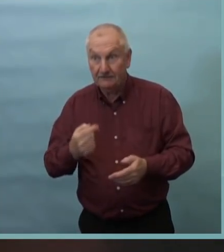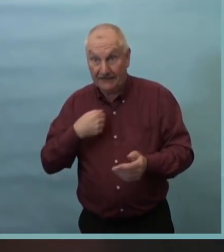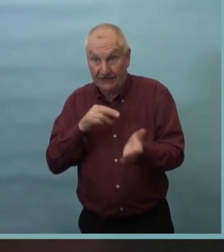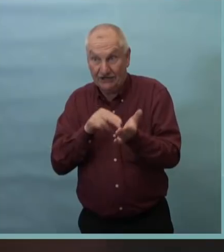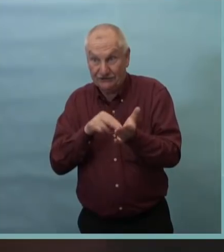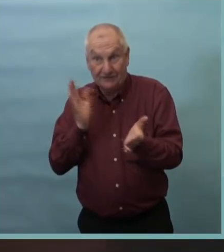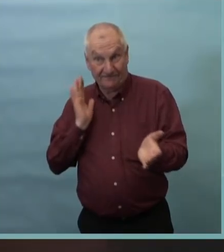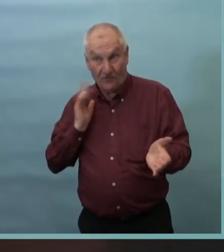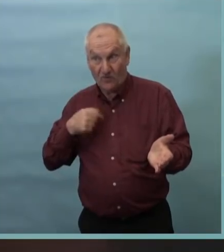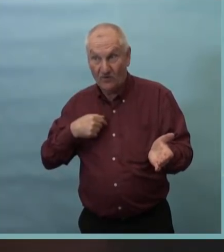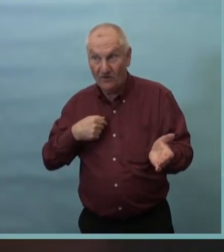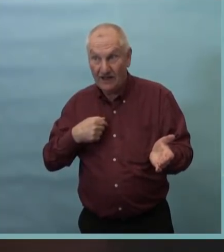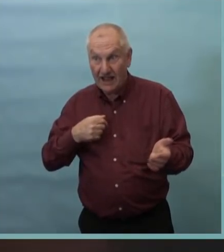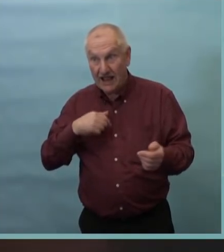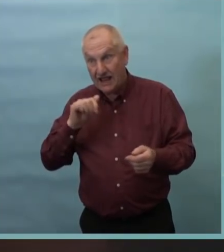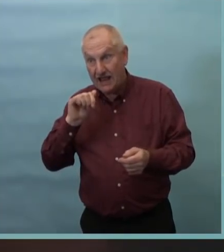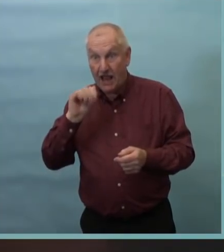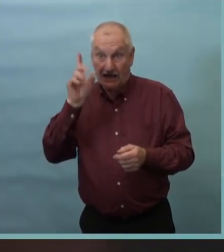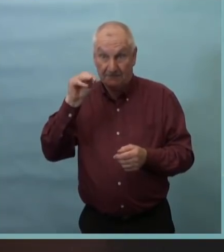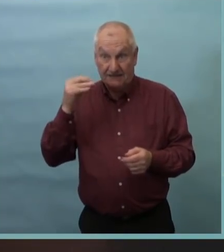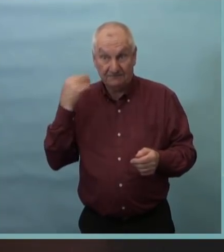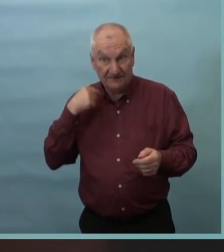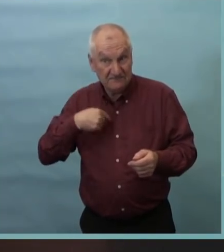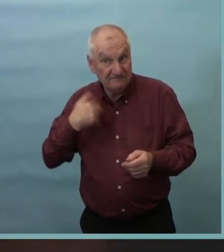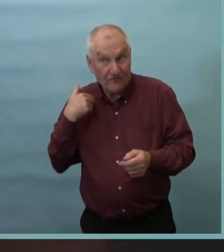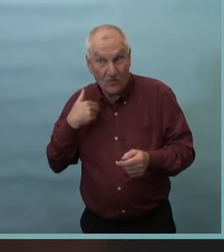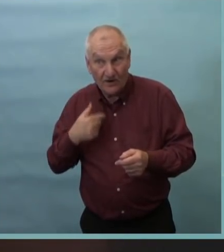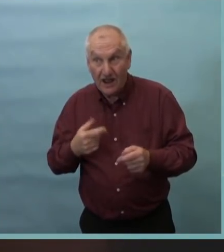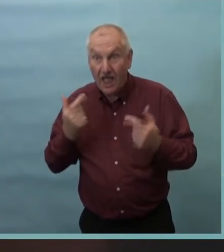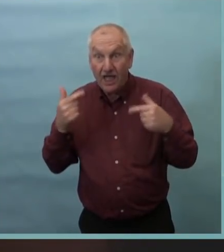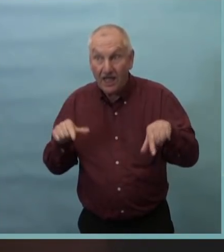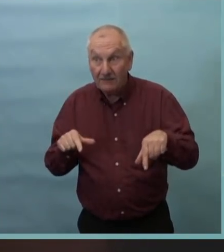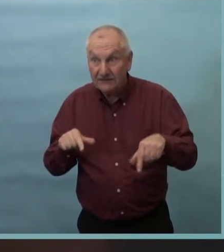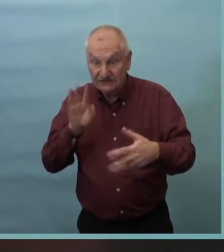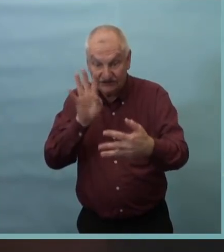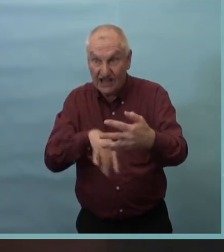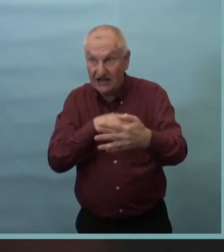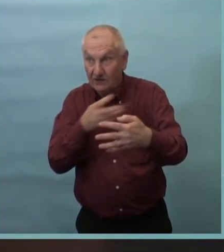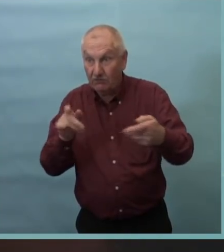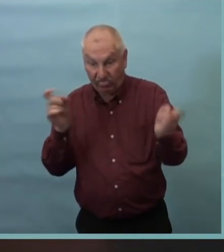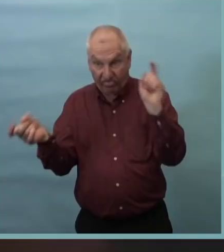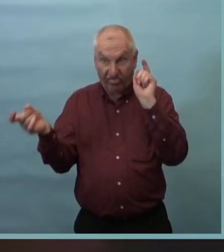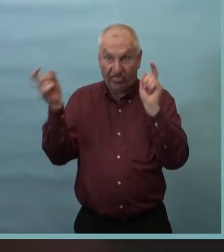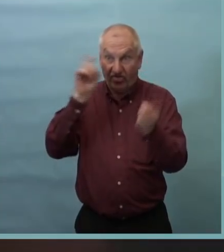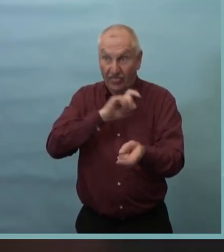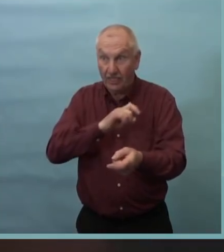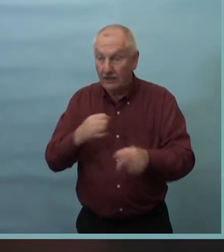location and and changing shifts is significant so we want to be as